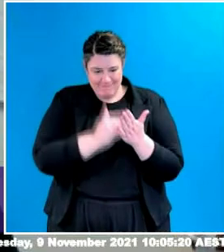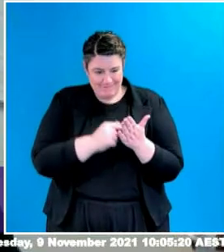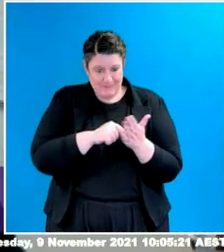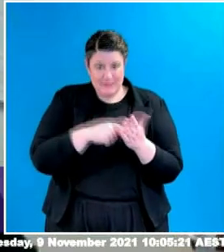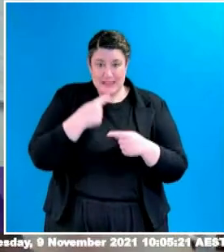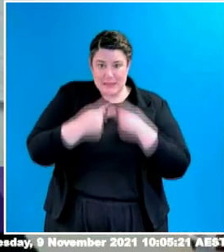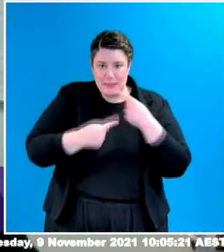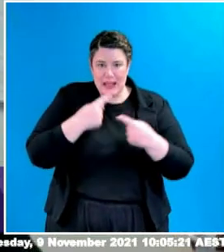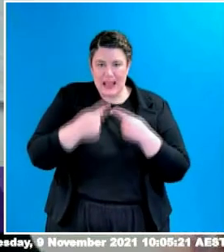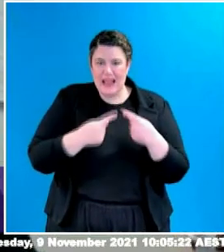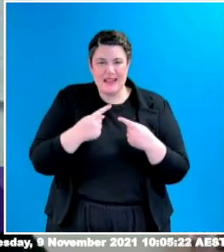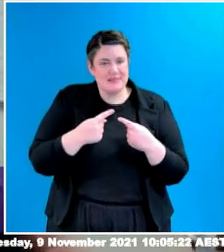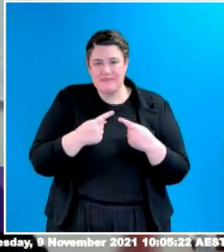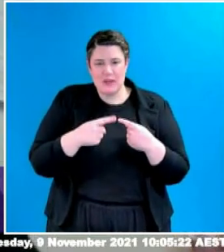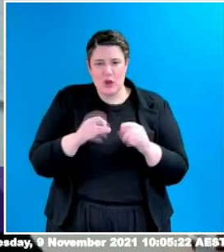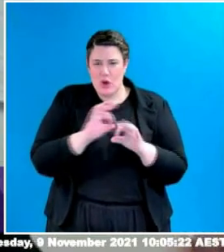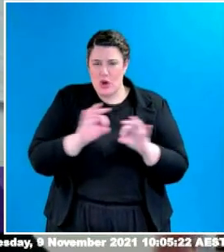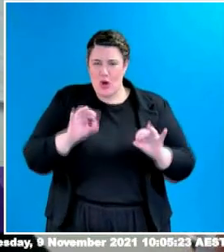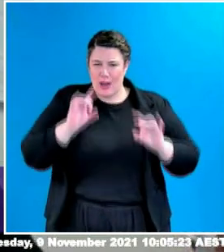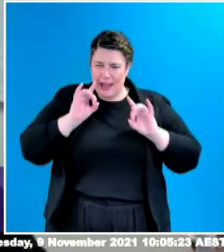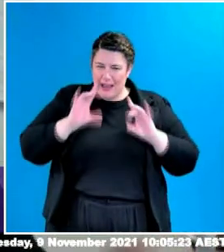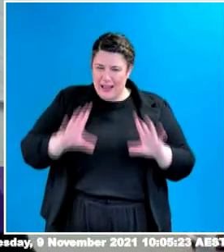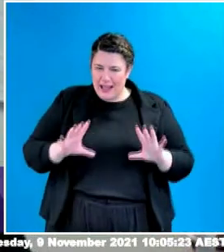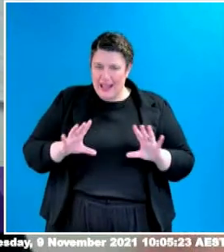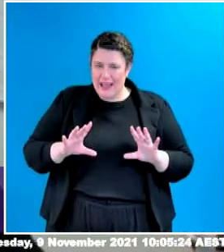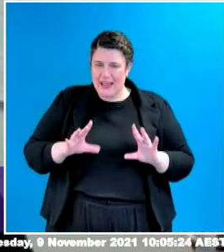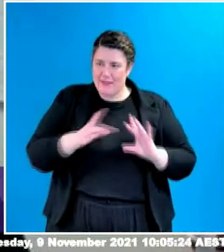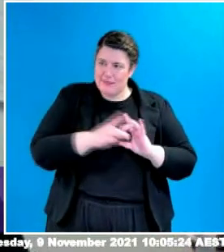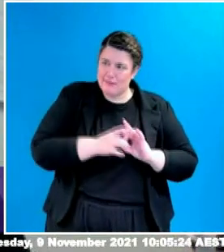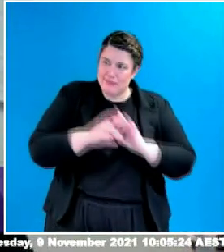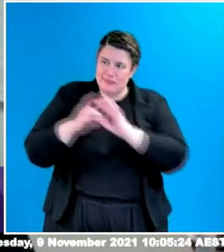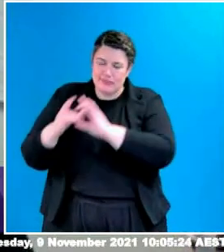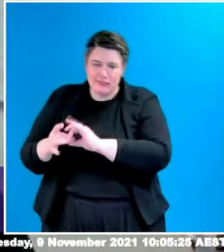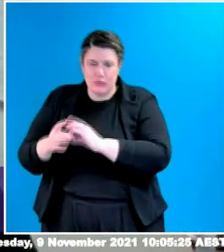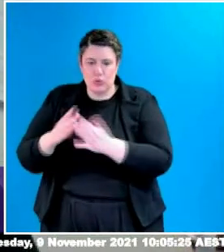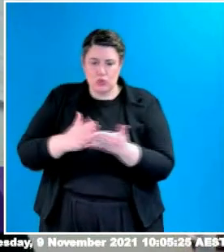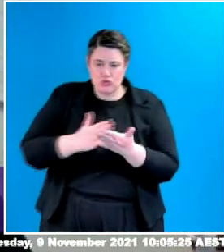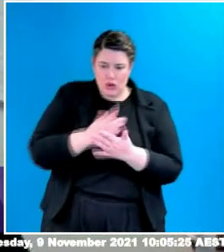been sufficiently referenced back to the original right and limitation.